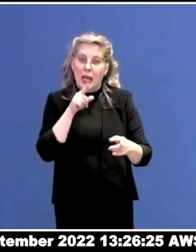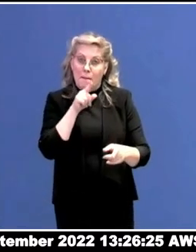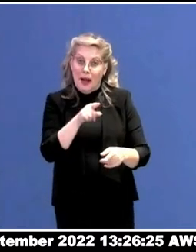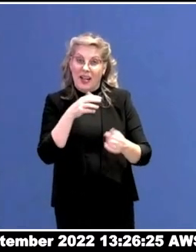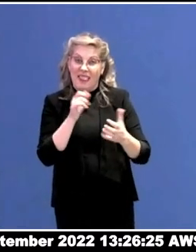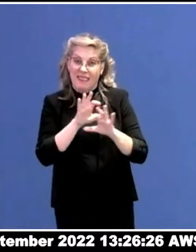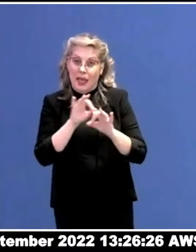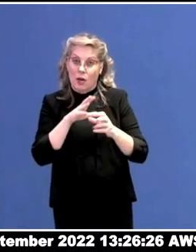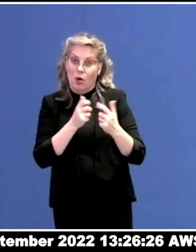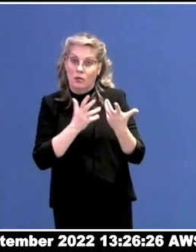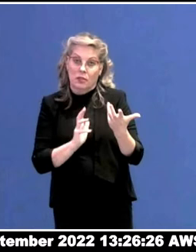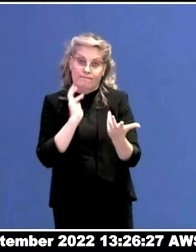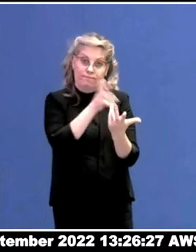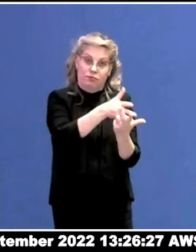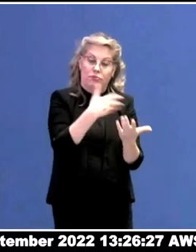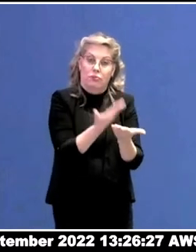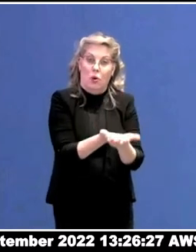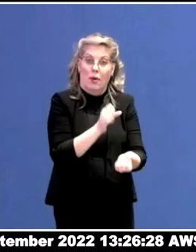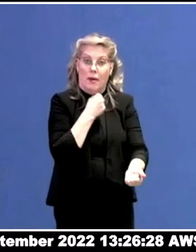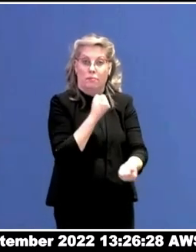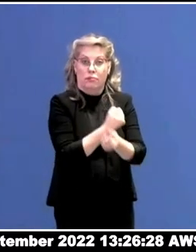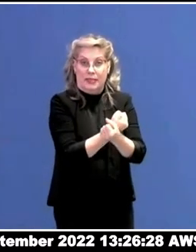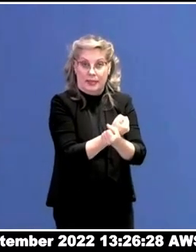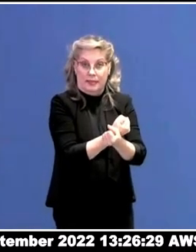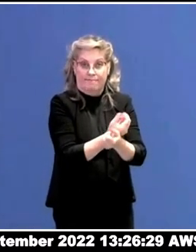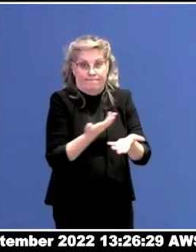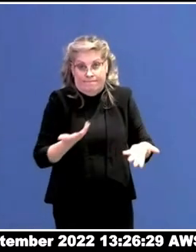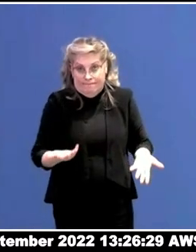number of issues with it, it is still better than Western Australia.